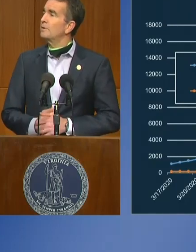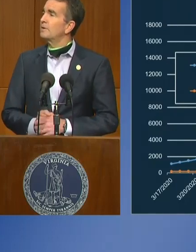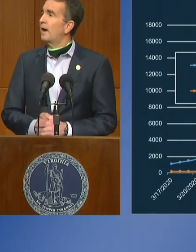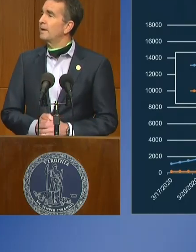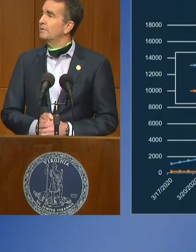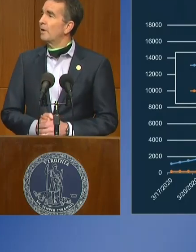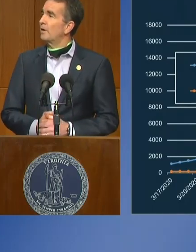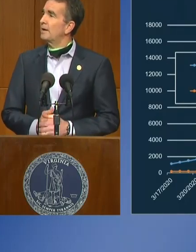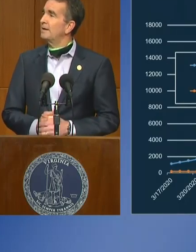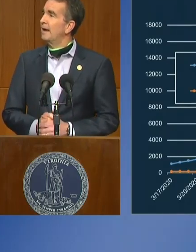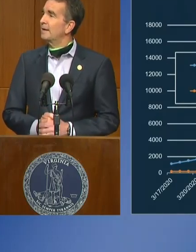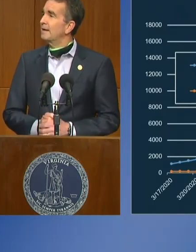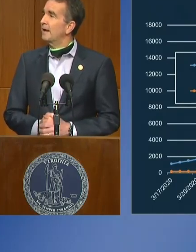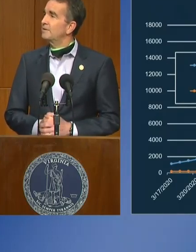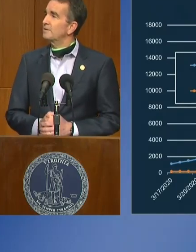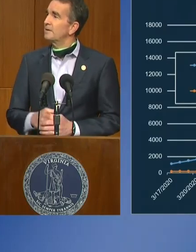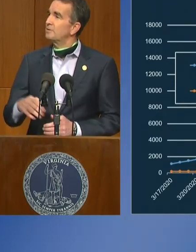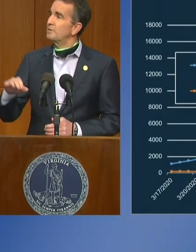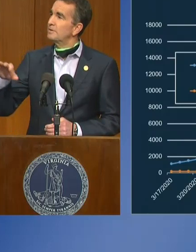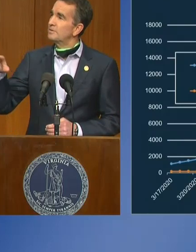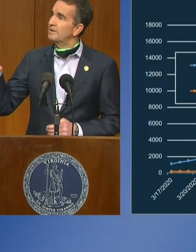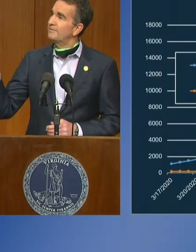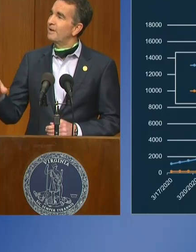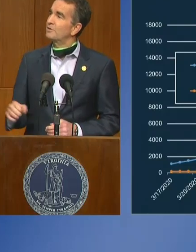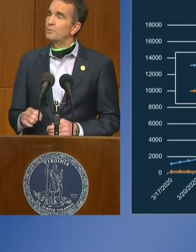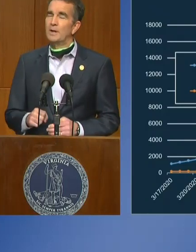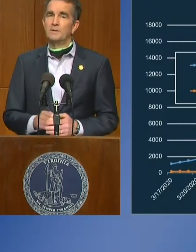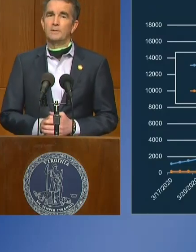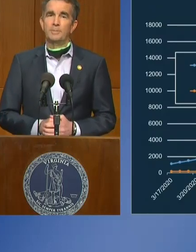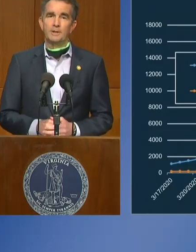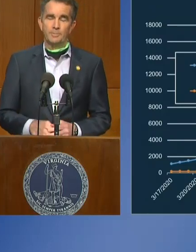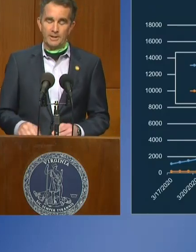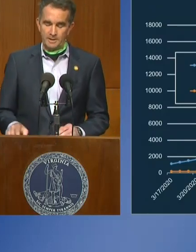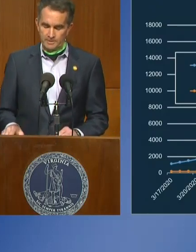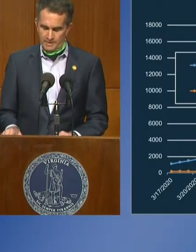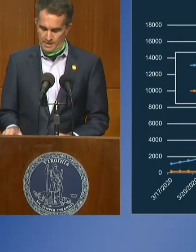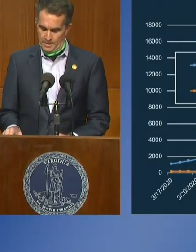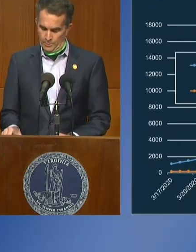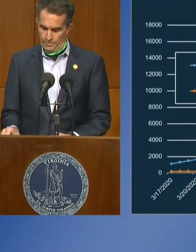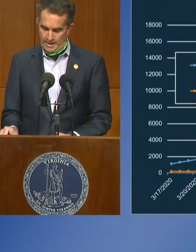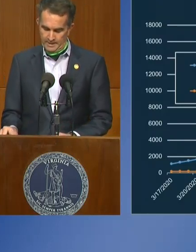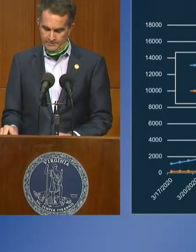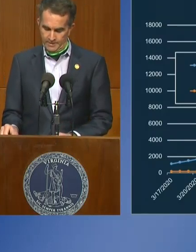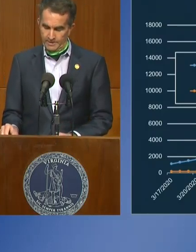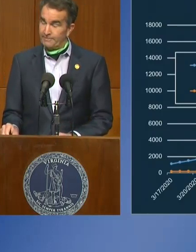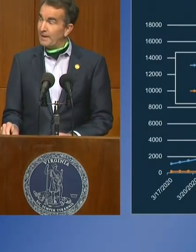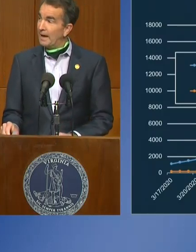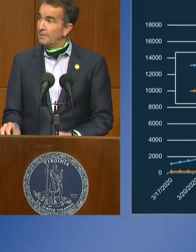DOWN AND NOT UP THE BOTTOM LINE THE ORANGE LINE IS OUR DAILY